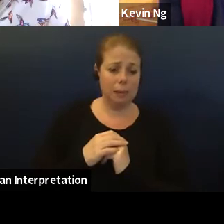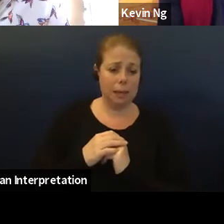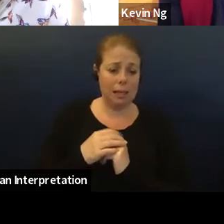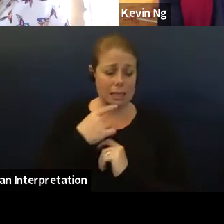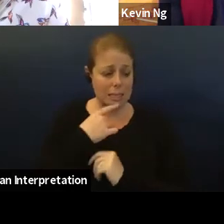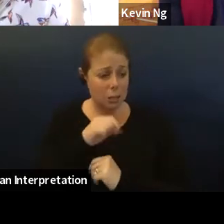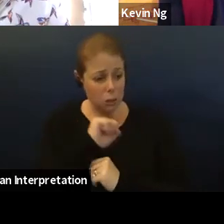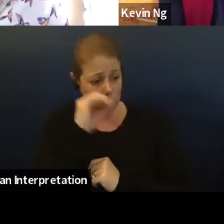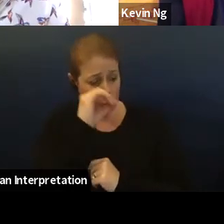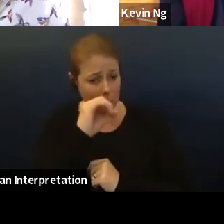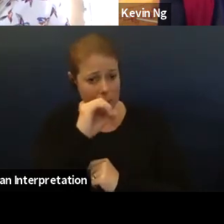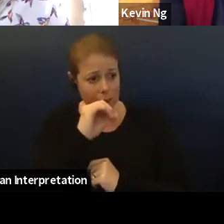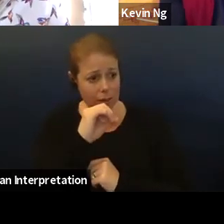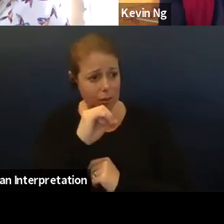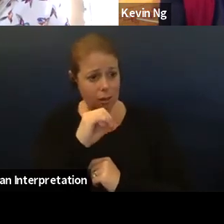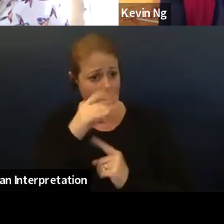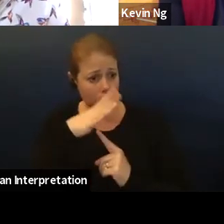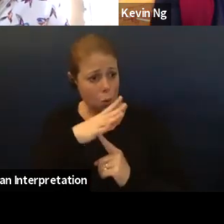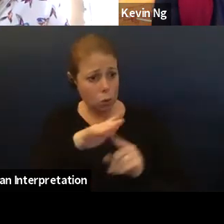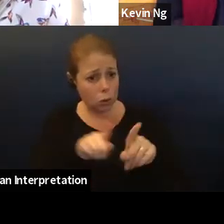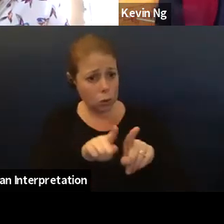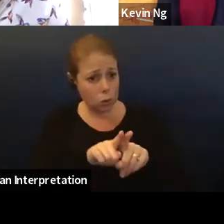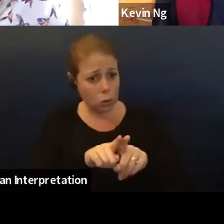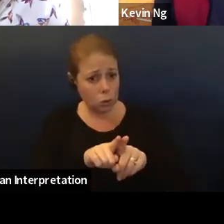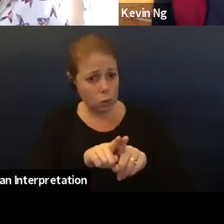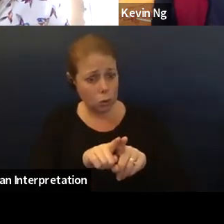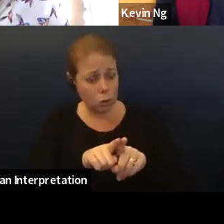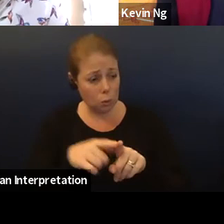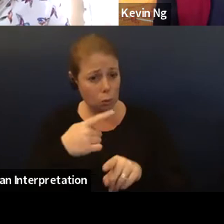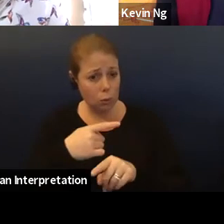still a decision, like there's consensus to be made there, so their ability to kind of listen to